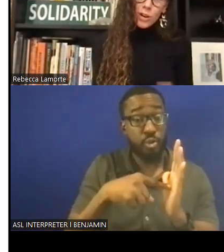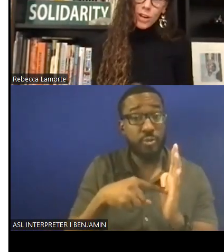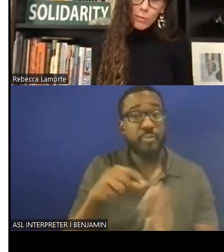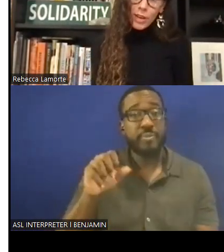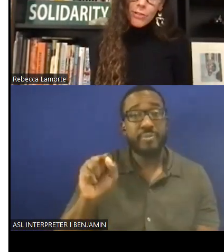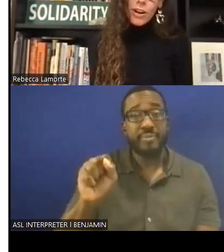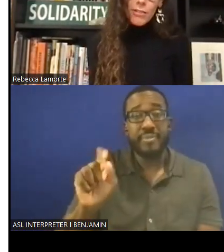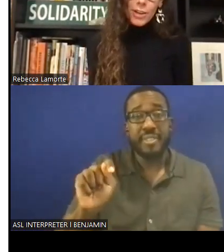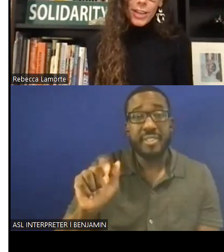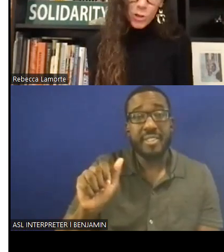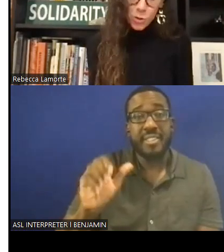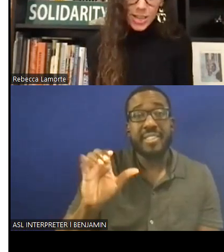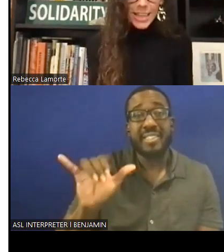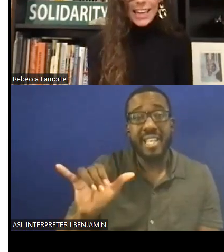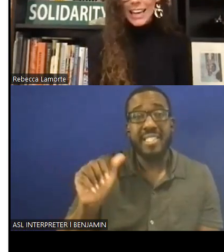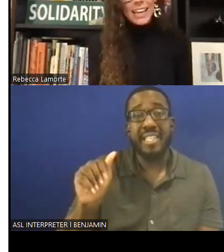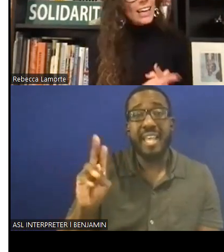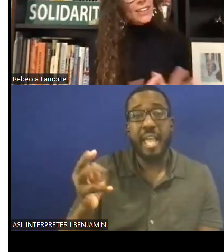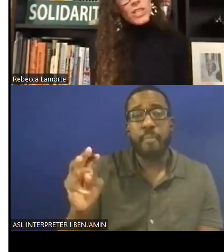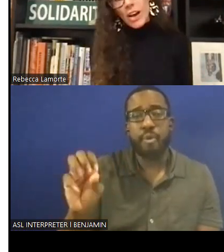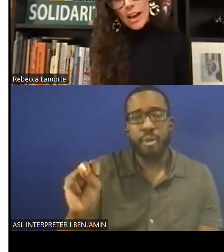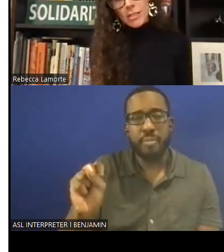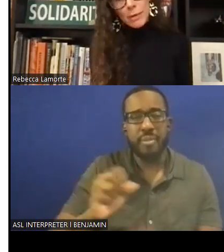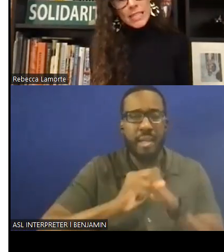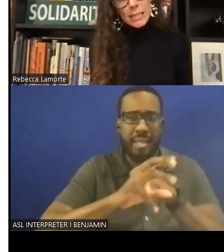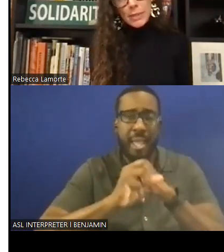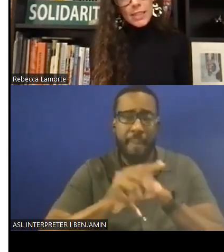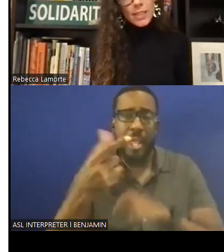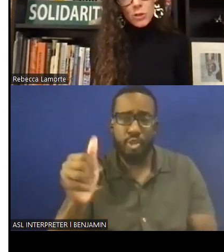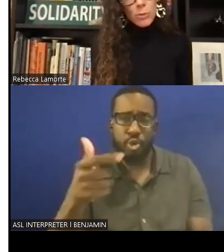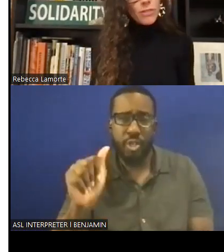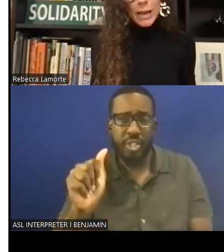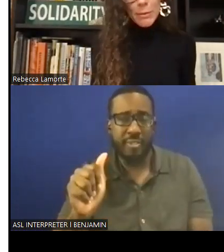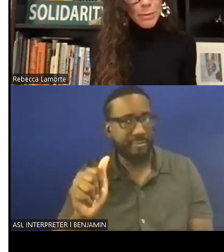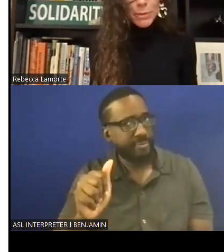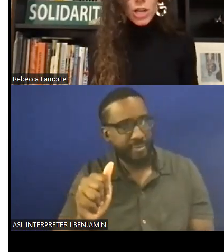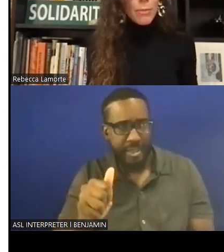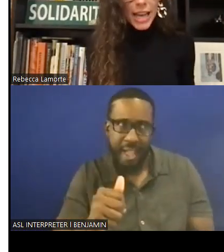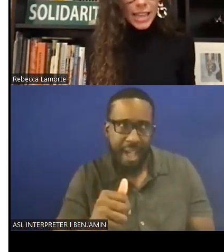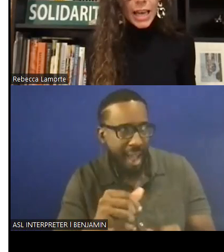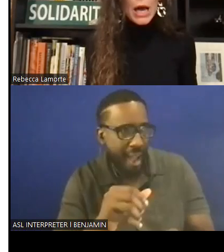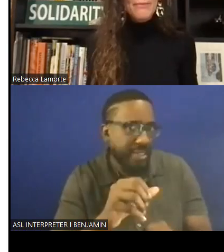and her campaign for governor in Georgia. And again, I gotta give a shout out to my Disability Victory board family member, Dom Kelly,